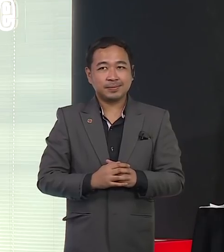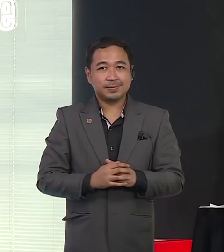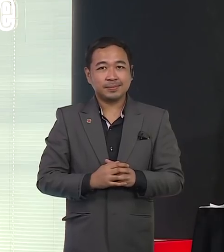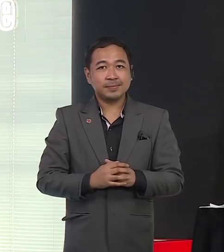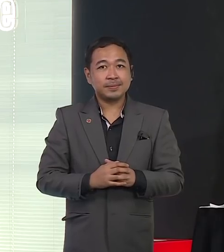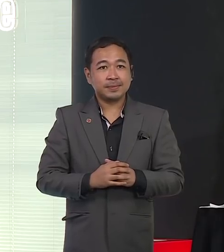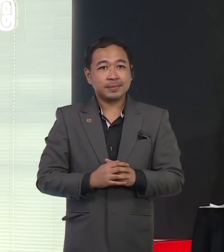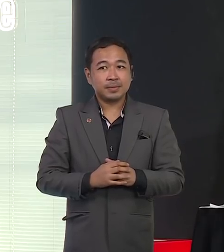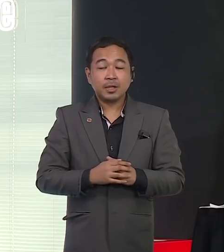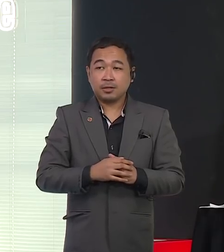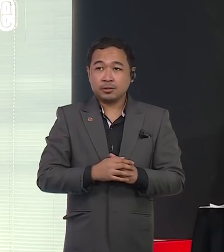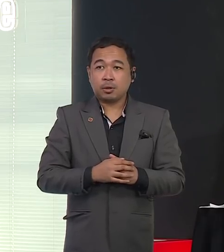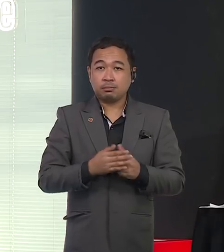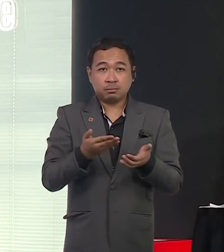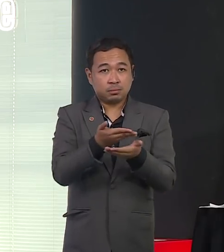Nippon Foundation host this memorable